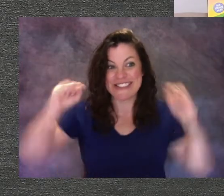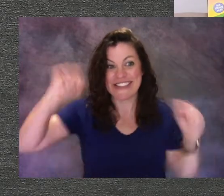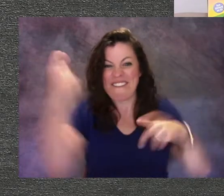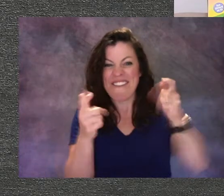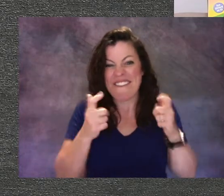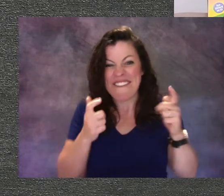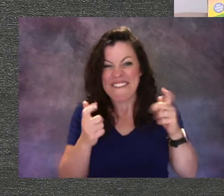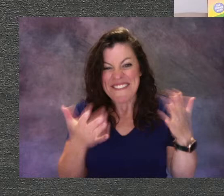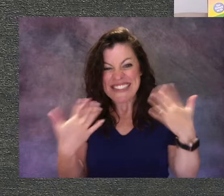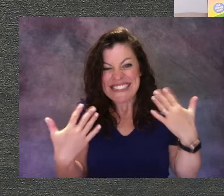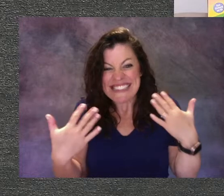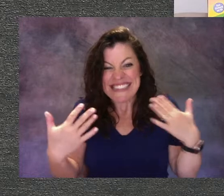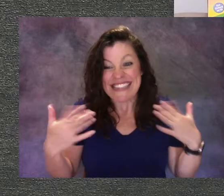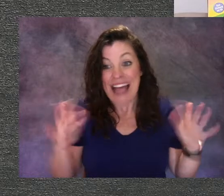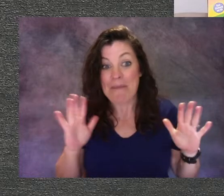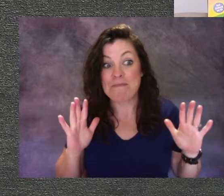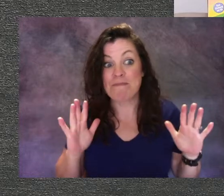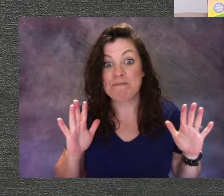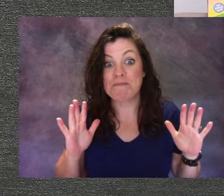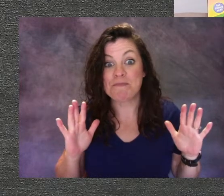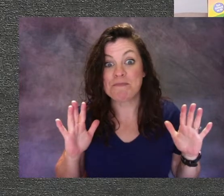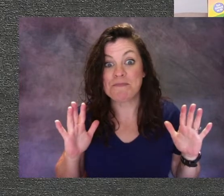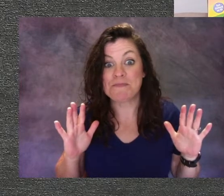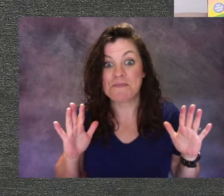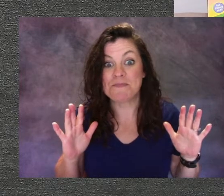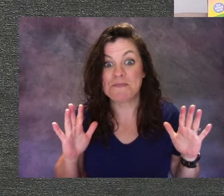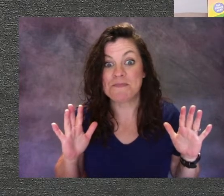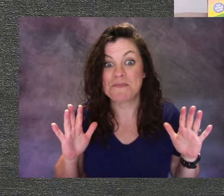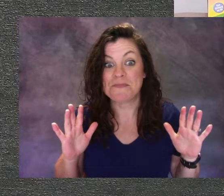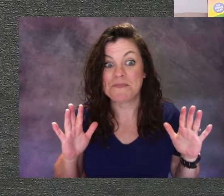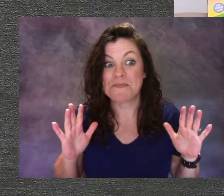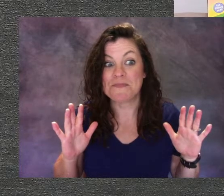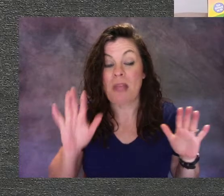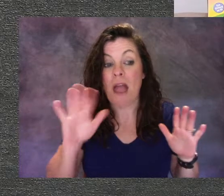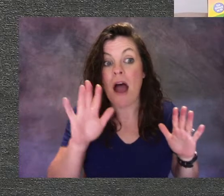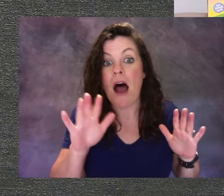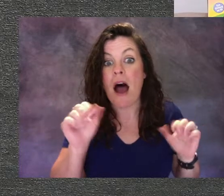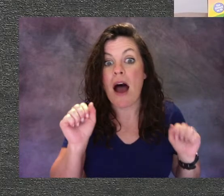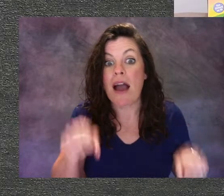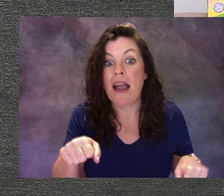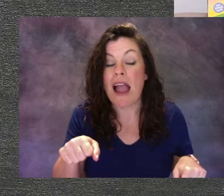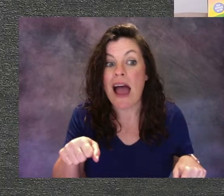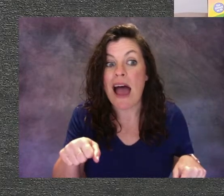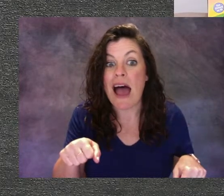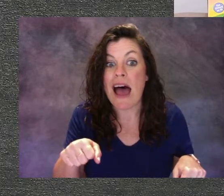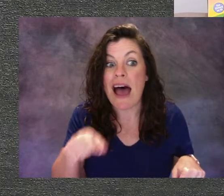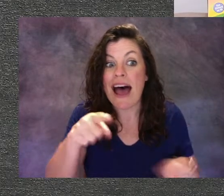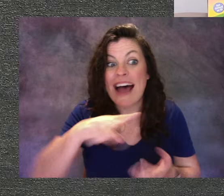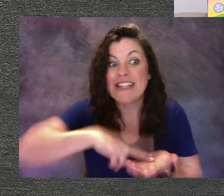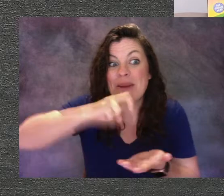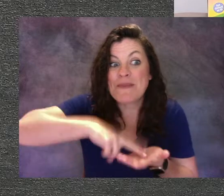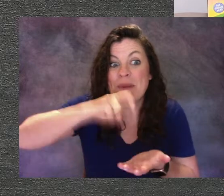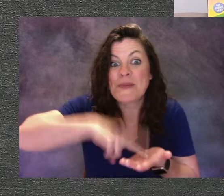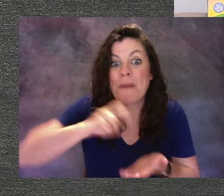Faster, faster, faster! Great job, stop. Can you, jump up and down five times?